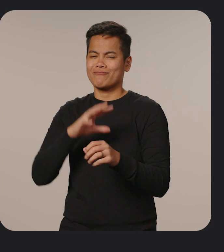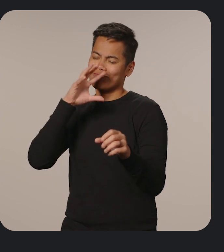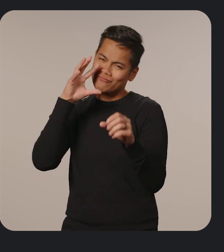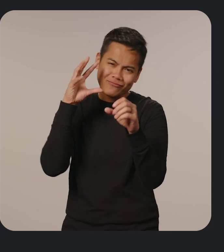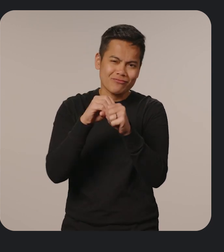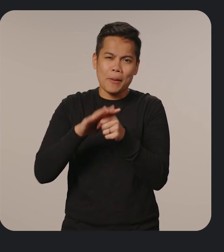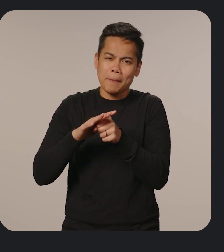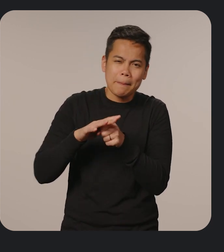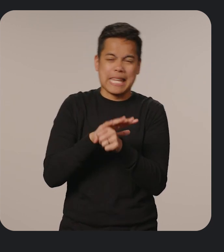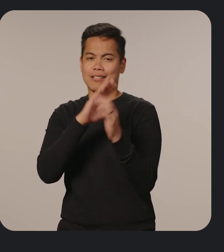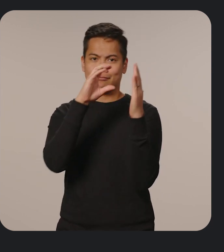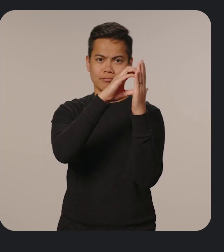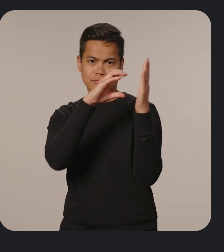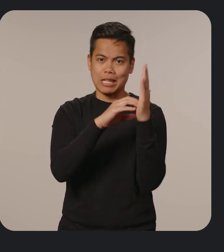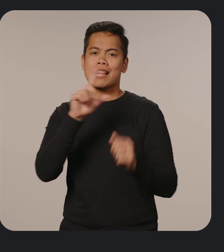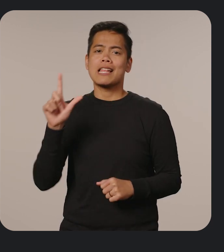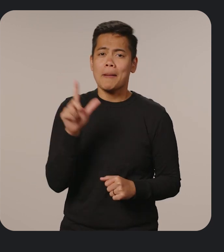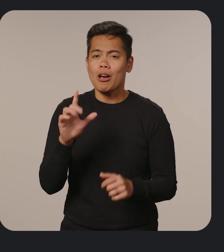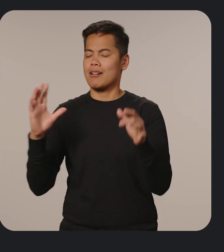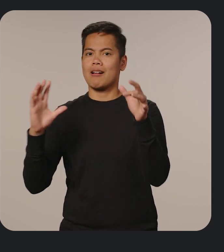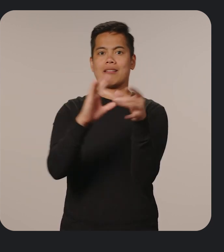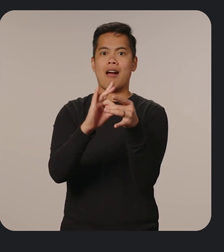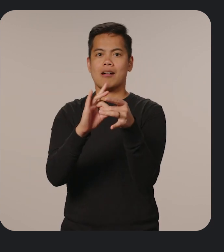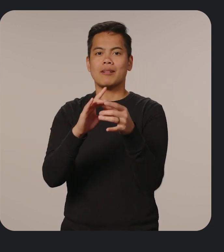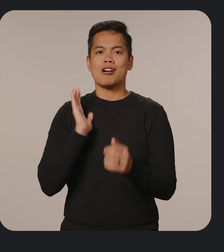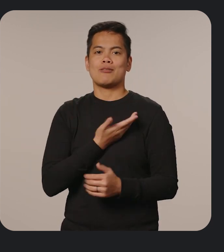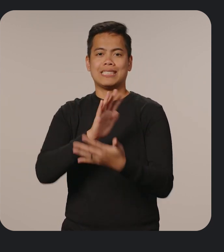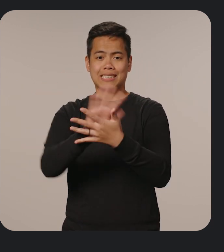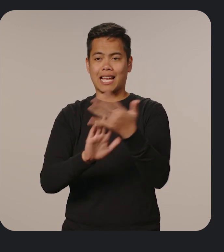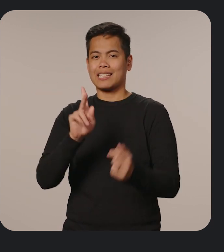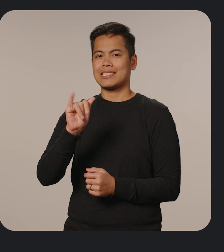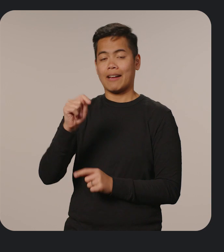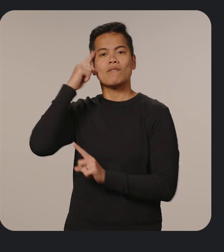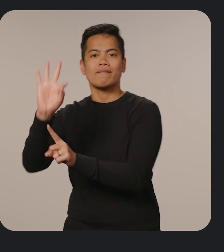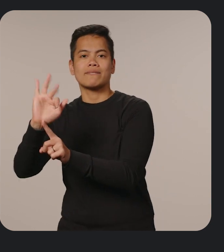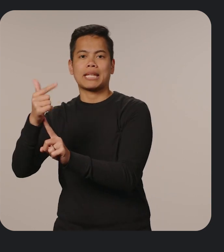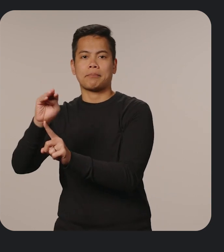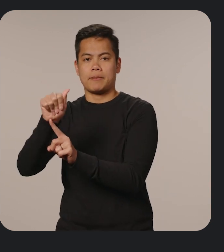and connected styles in our design kit for Figma. We hope you're as excited as us about the tablet